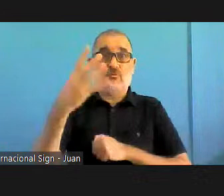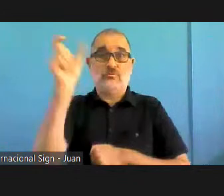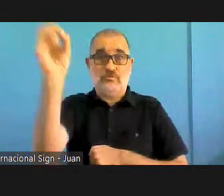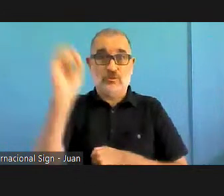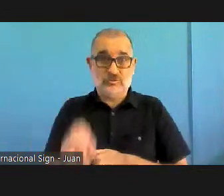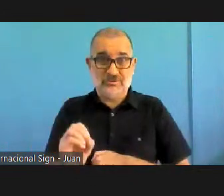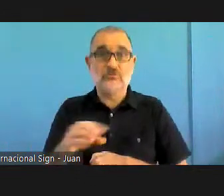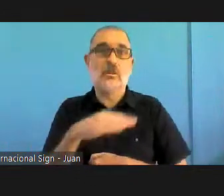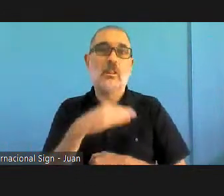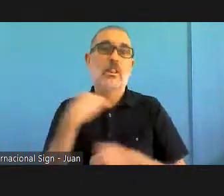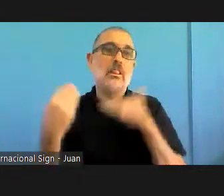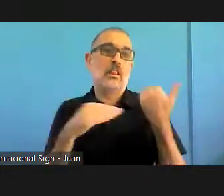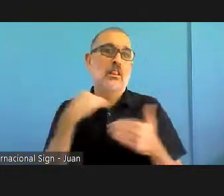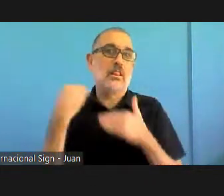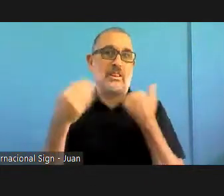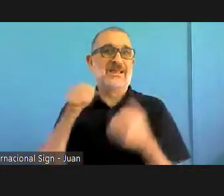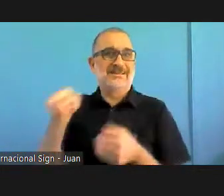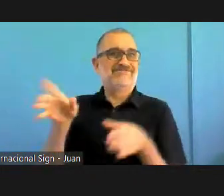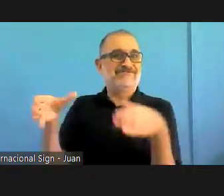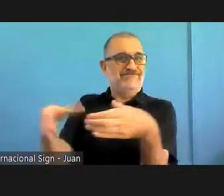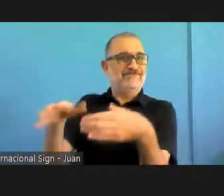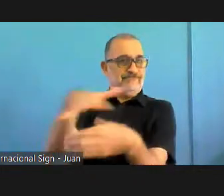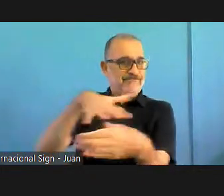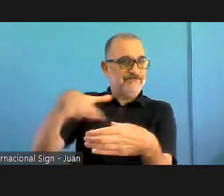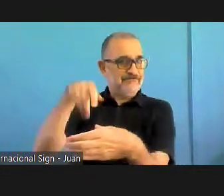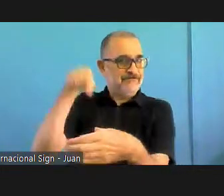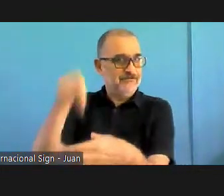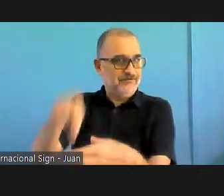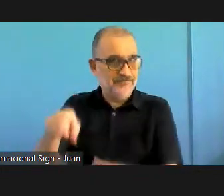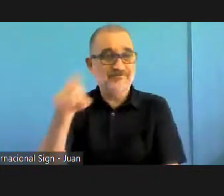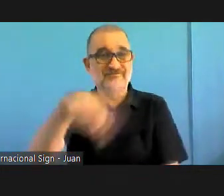Which tells us that the real challenge of the